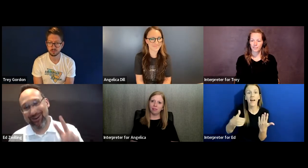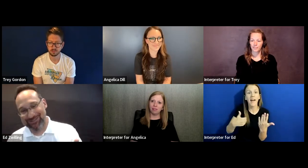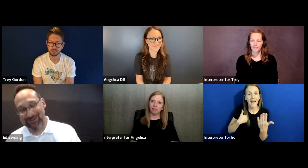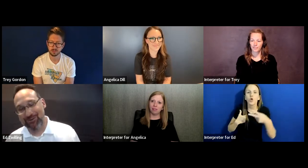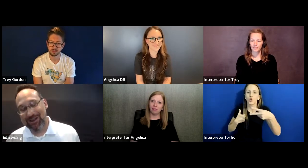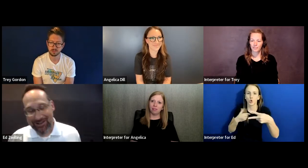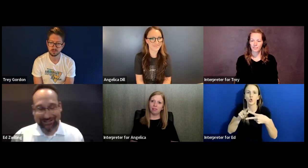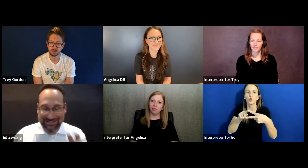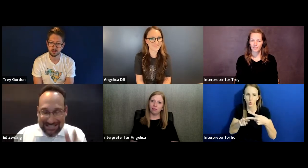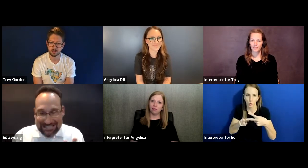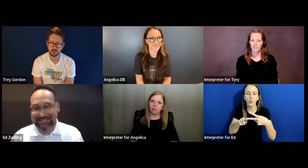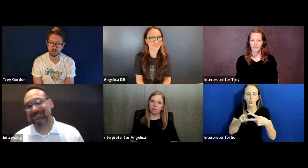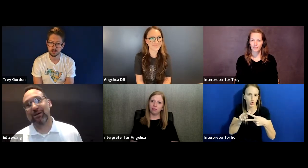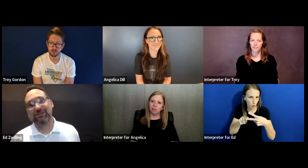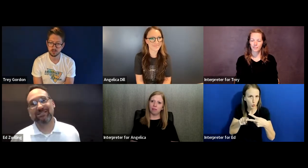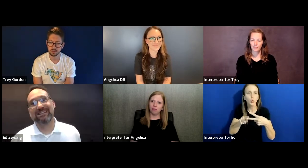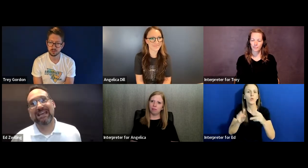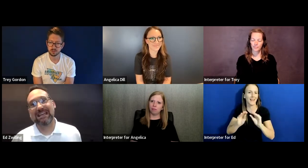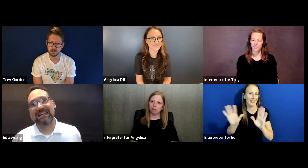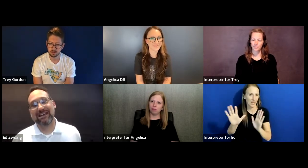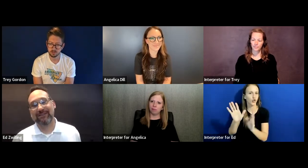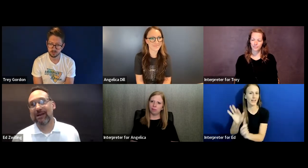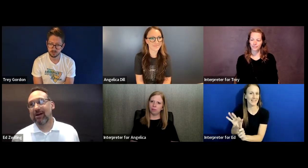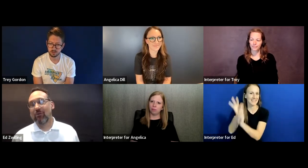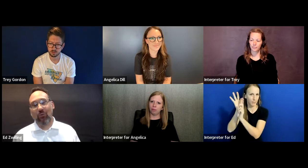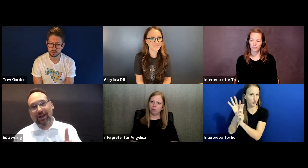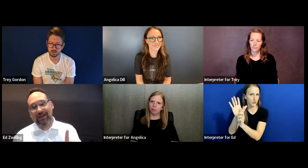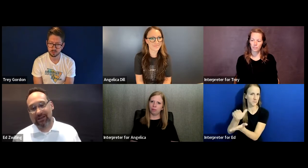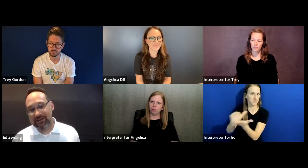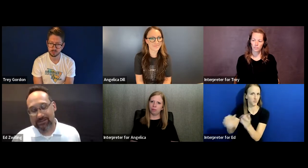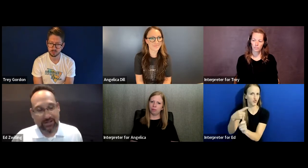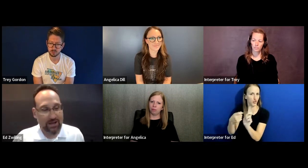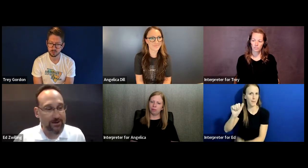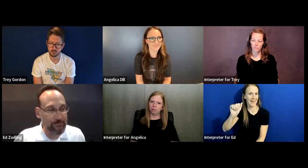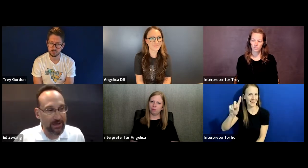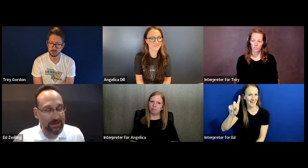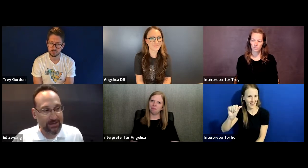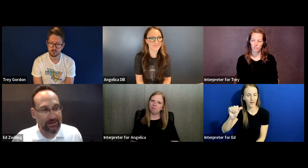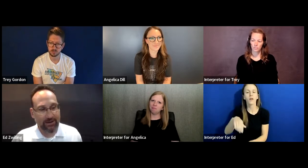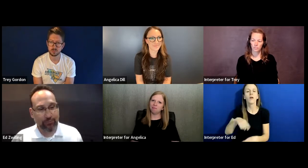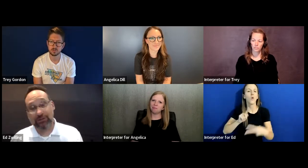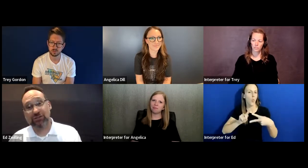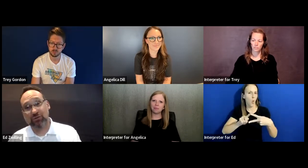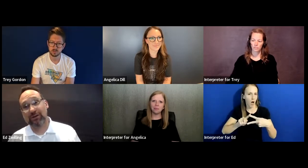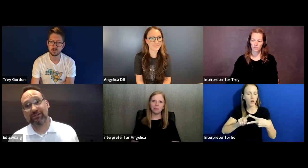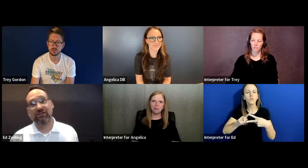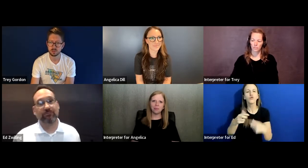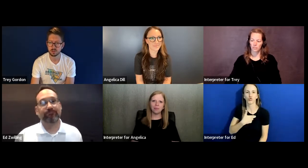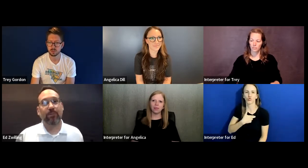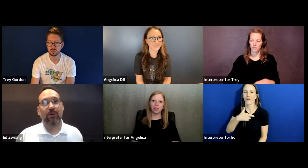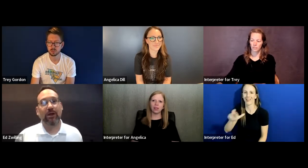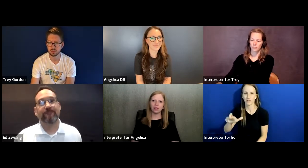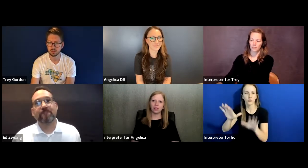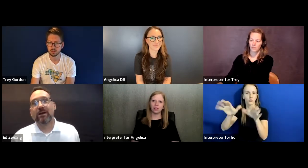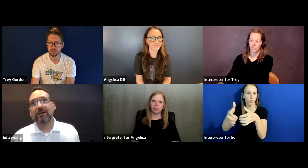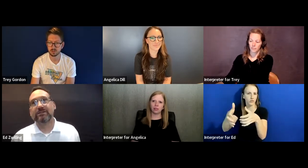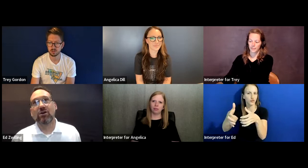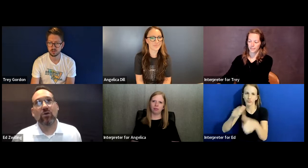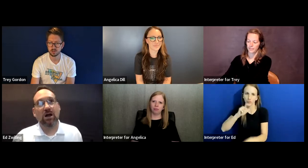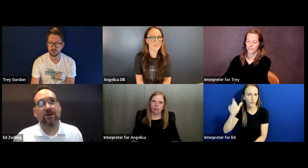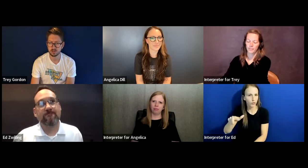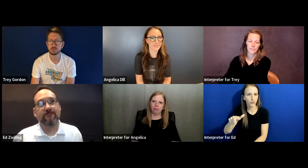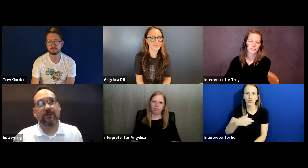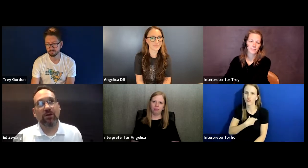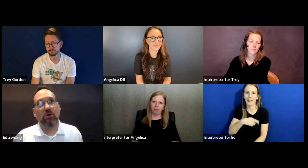are two distinct exceptions to the ada one is um a a religious organization okay so um you know